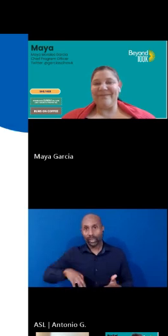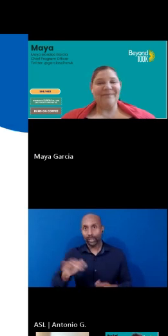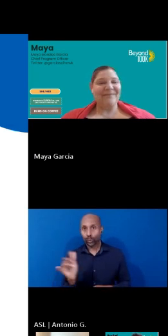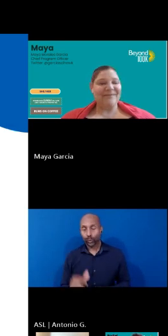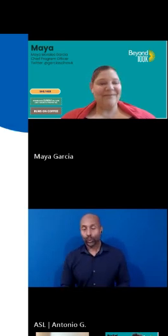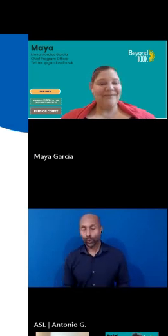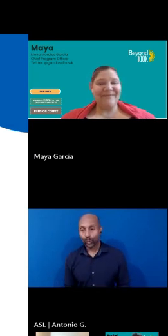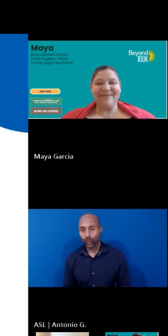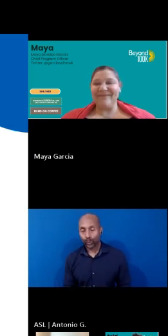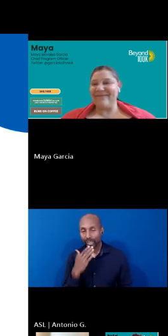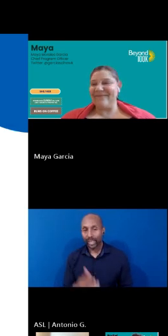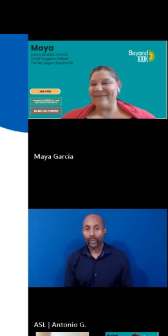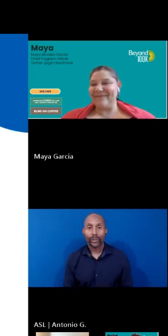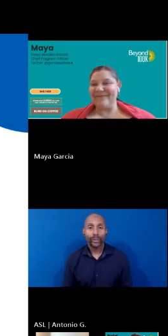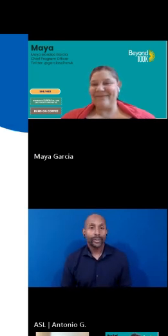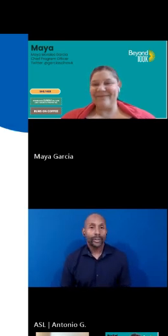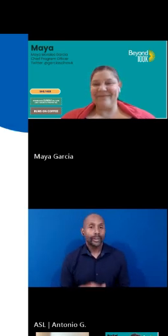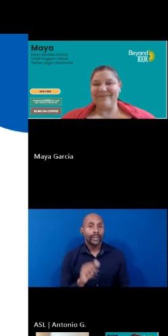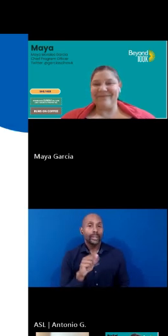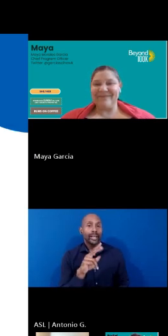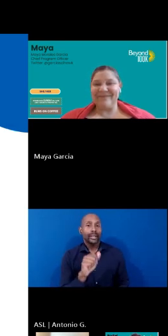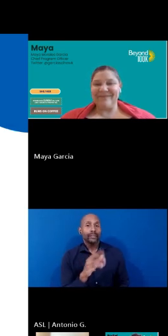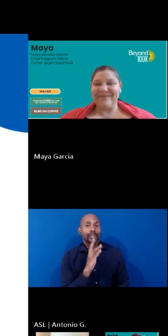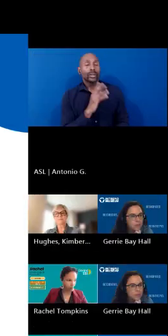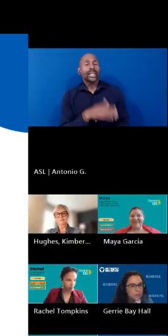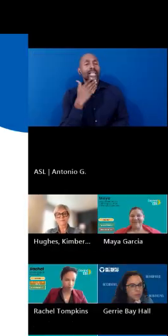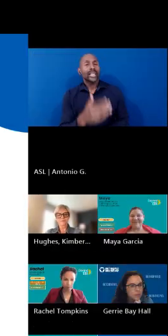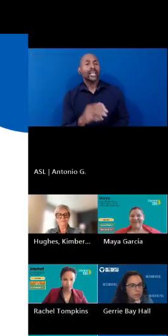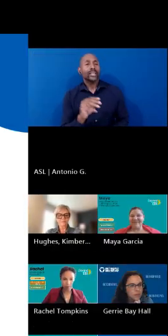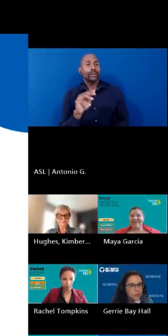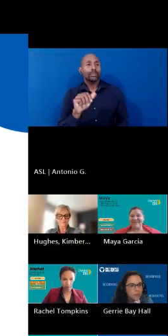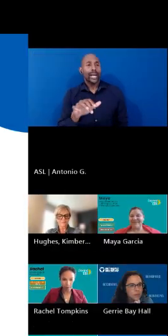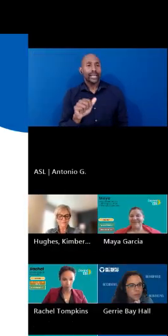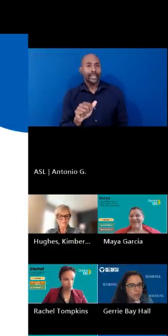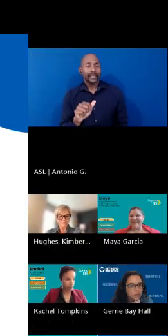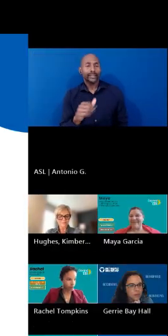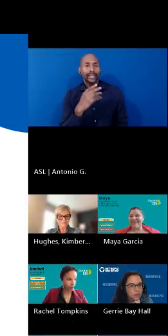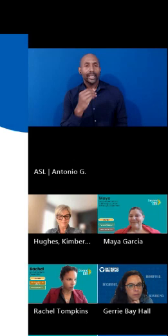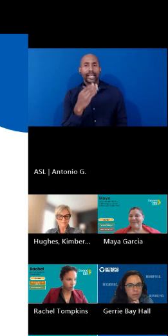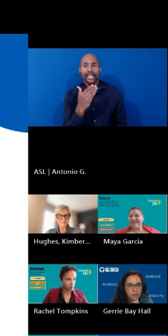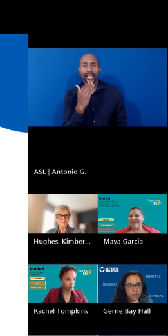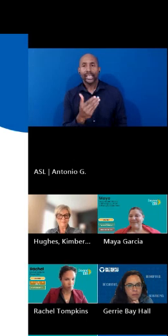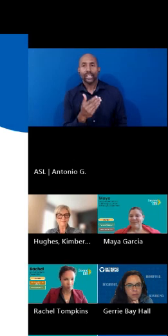Thank you so much, Maya, and thank you for sharing that.